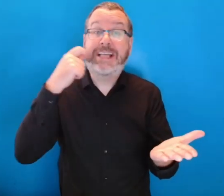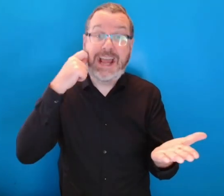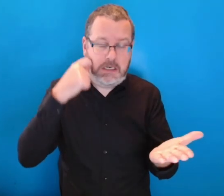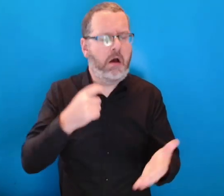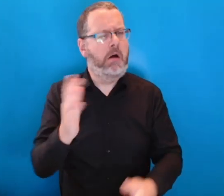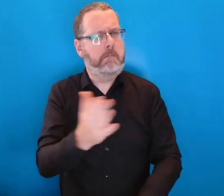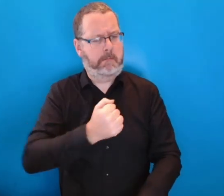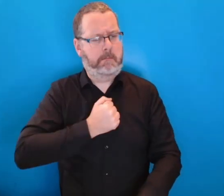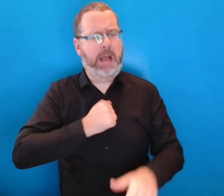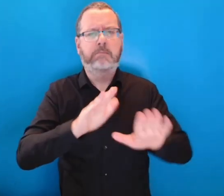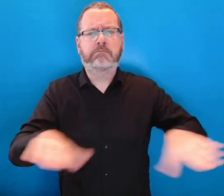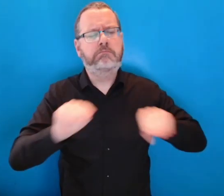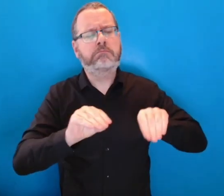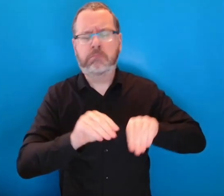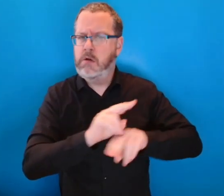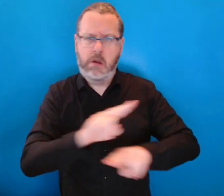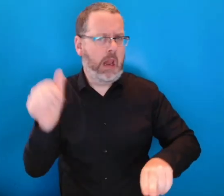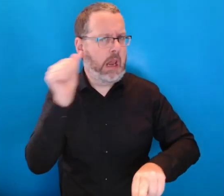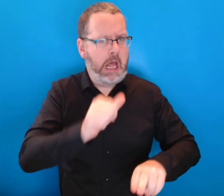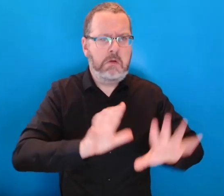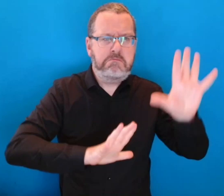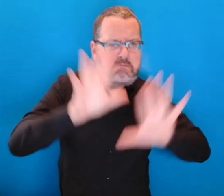Hennessy's Deaf pupils were “not allowed to practise